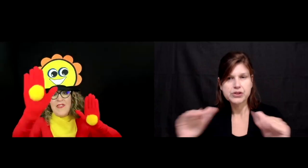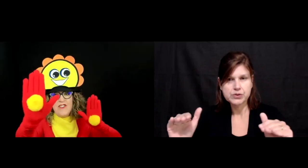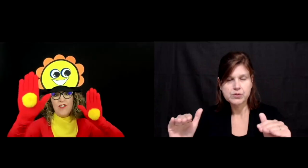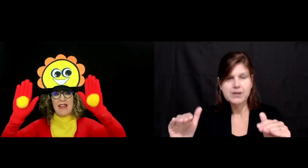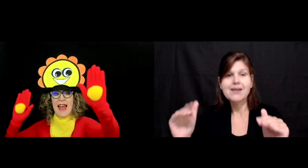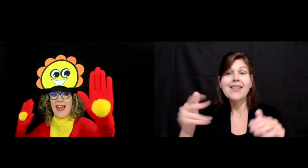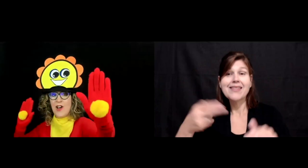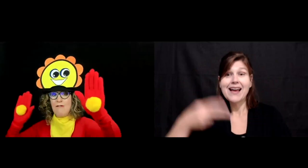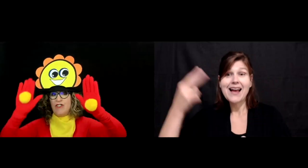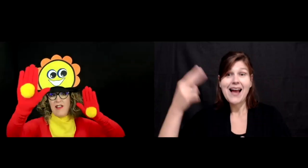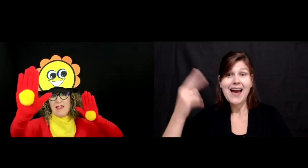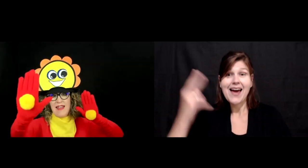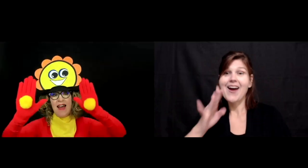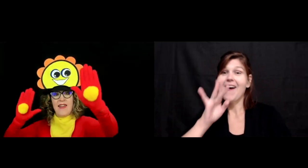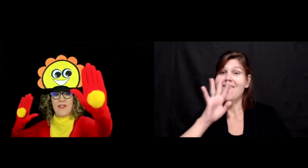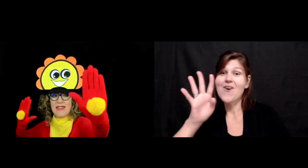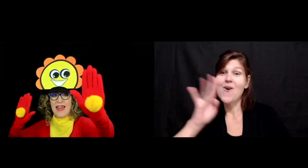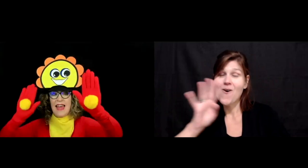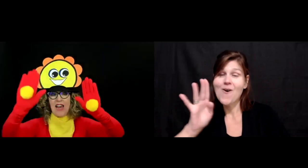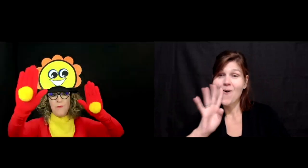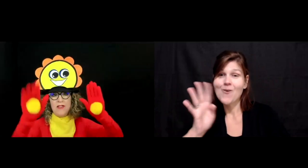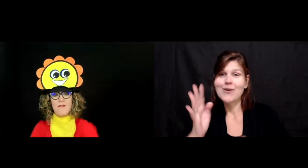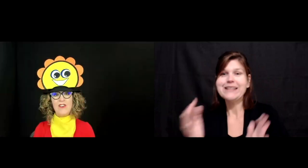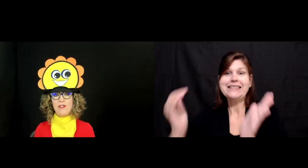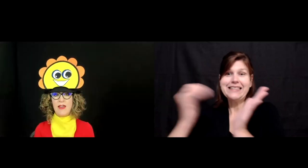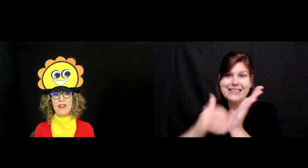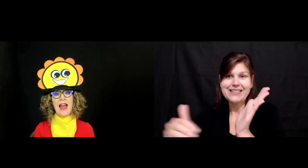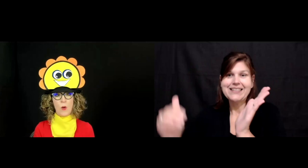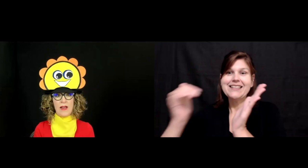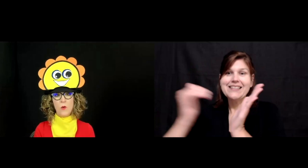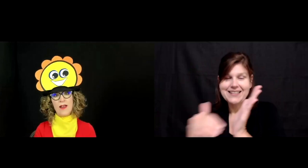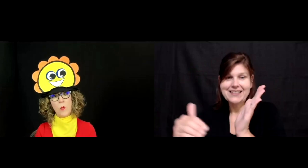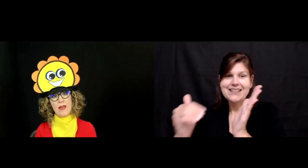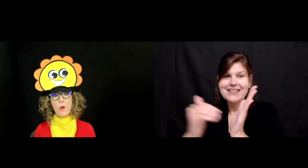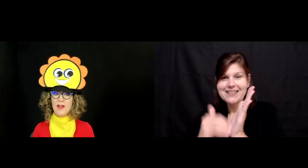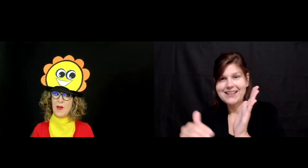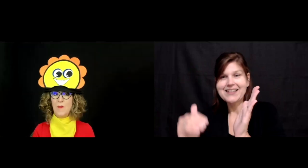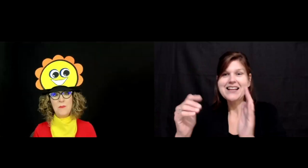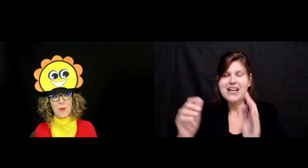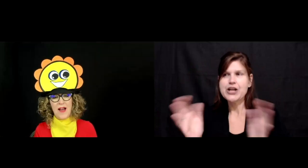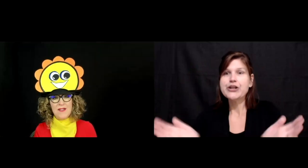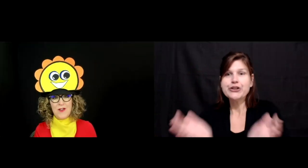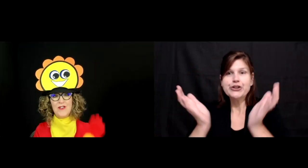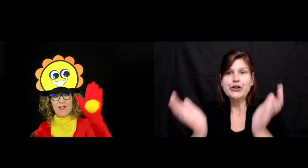And this just encourages that engagement. If I just did "Gwyn-Gwyn-Gwyn," it wouldn't be quite as good